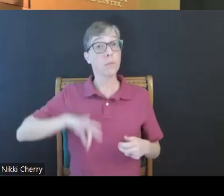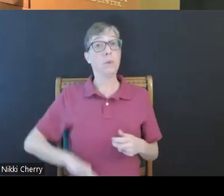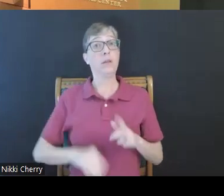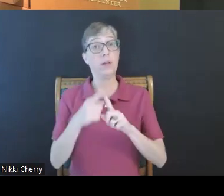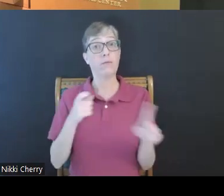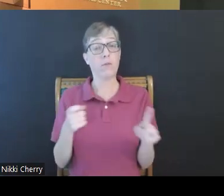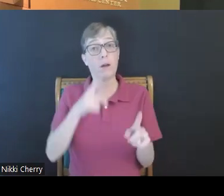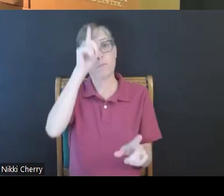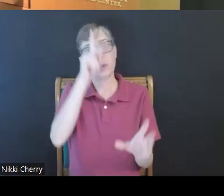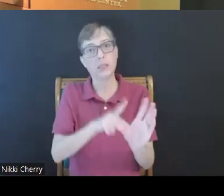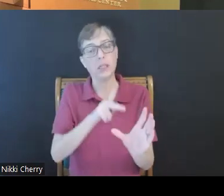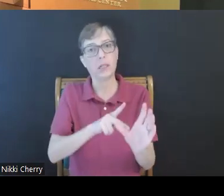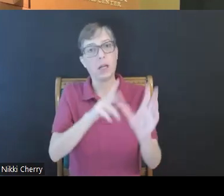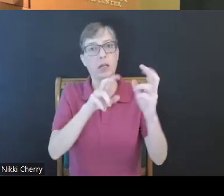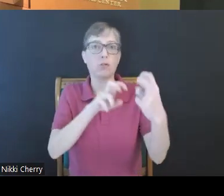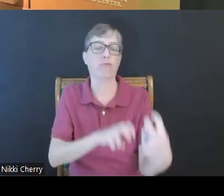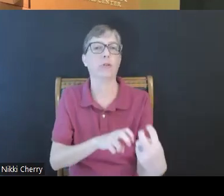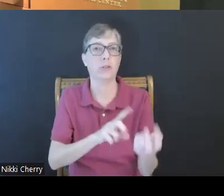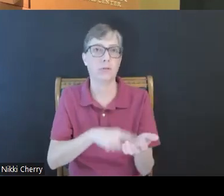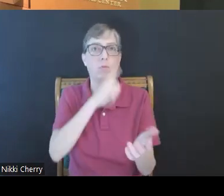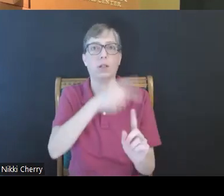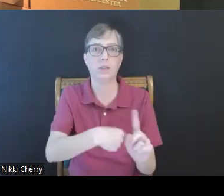what do we know about all the people living with mental health or addiction problems what do we